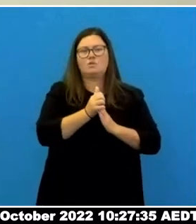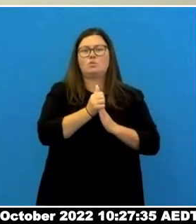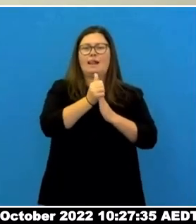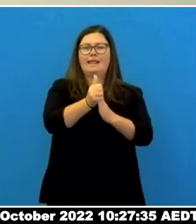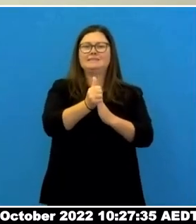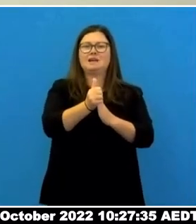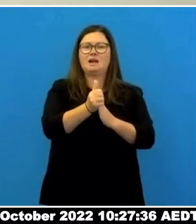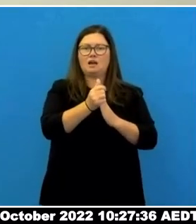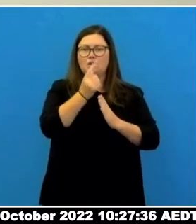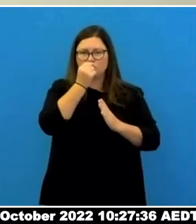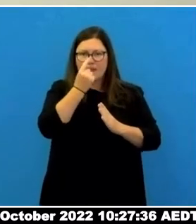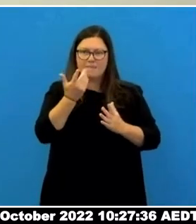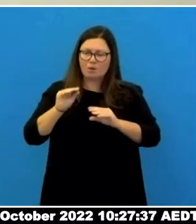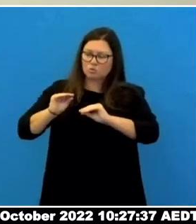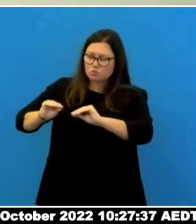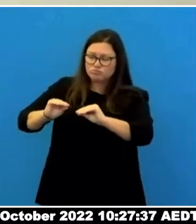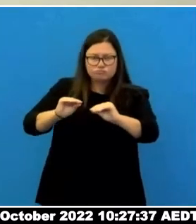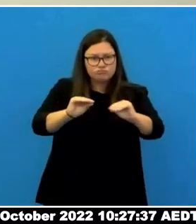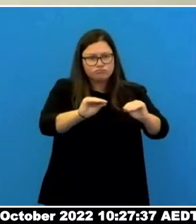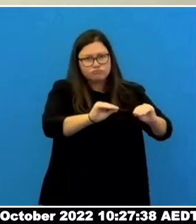that we are confronting with, and particularly about discrimination.